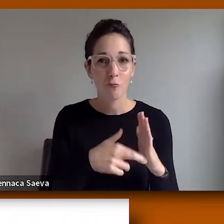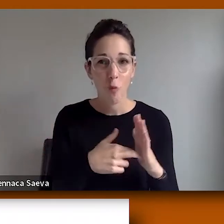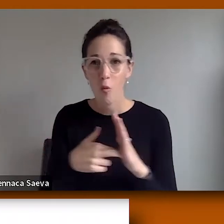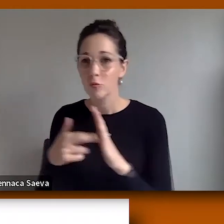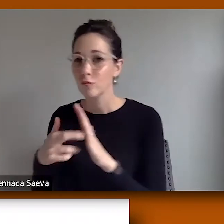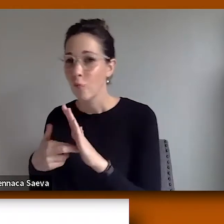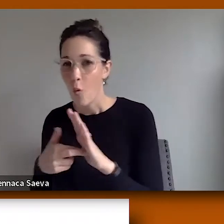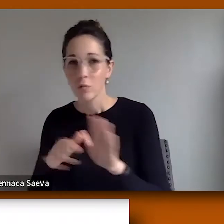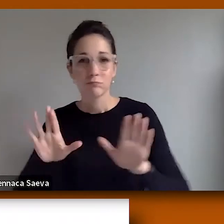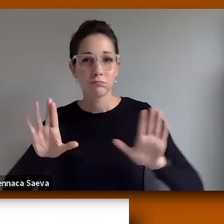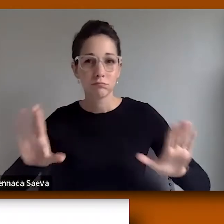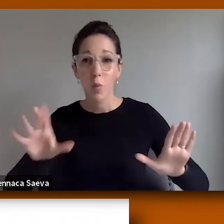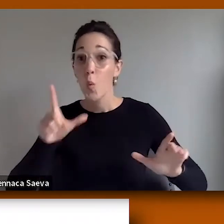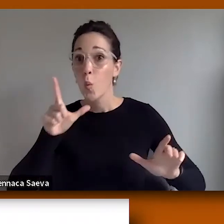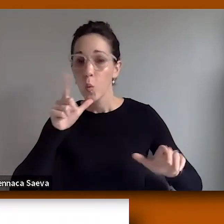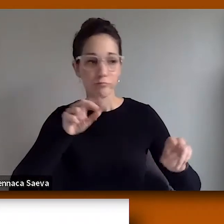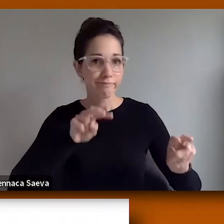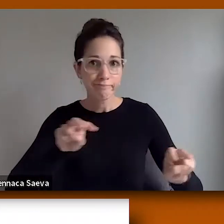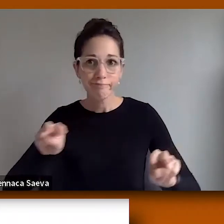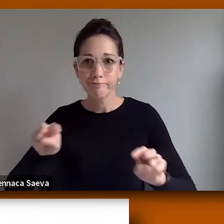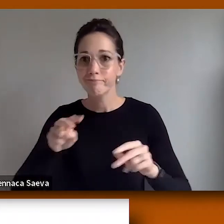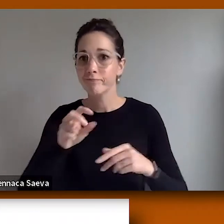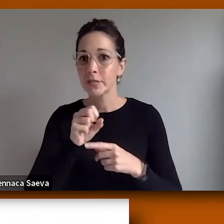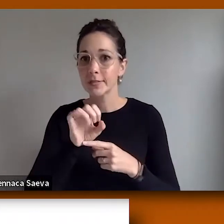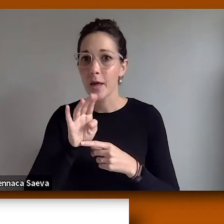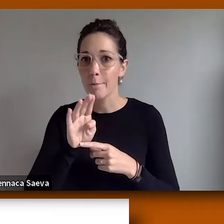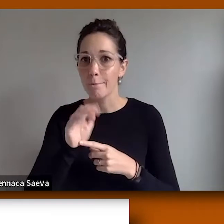in monitoring a subaward after it's been granted.